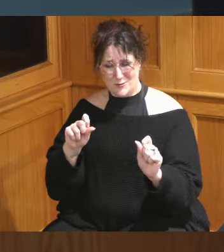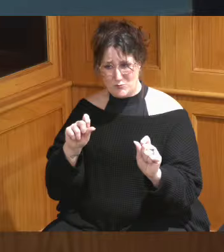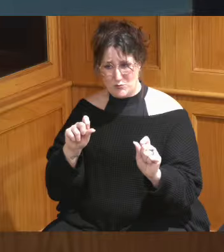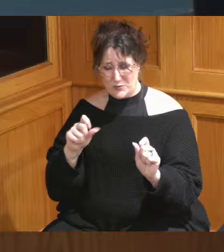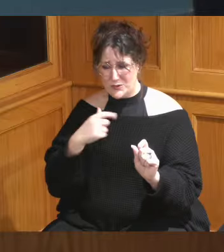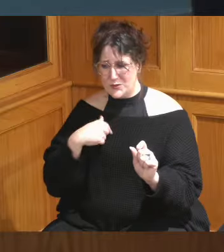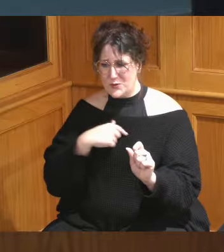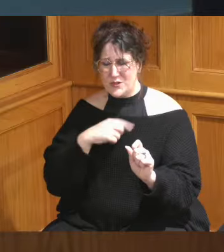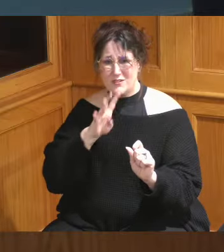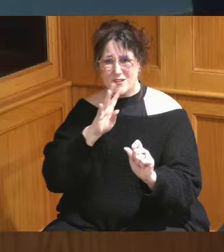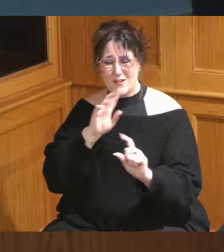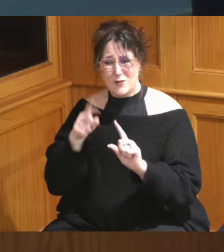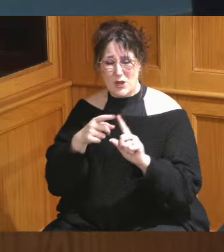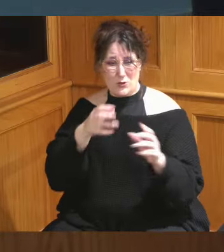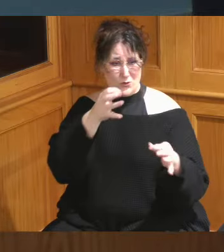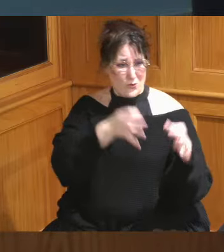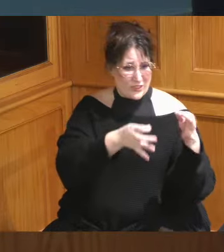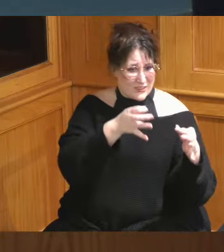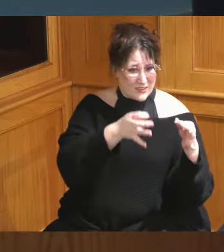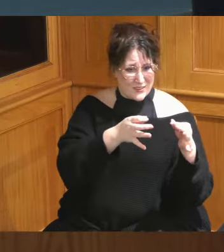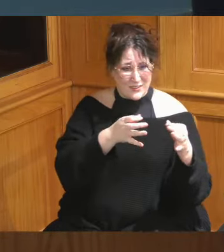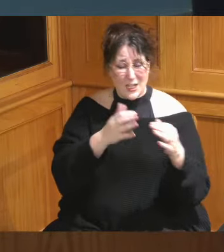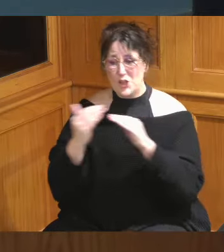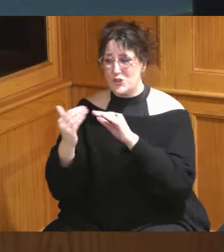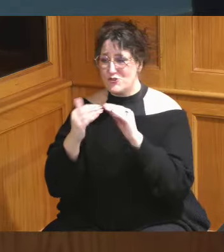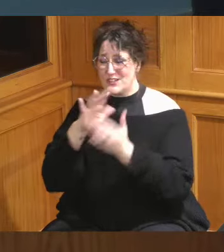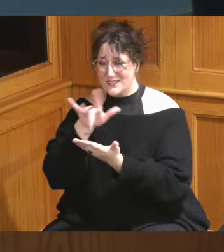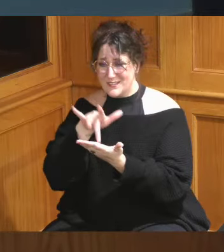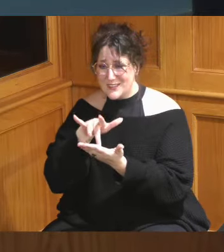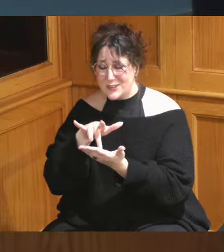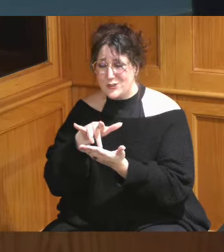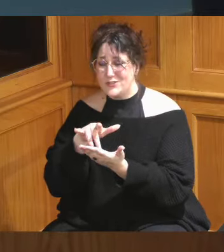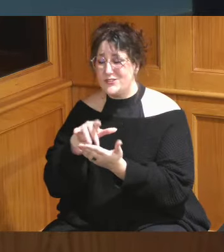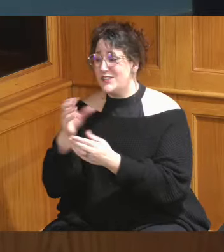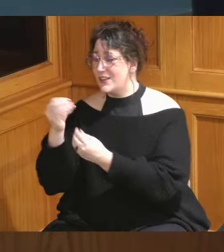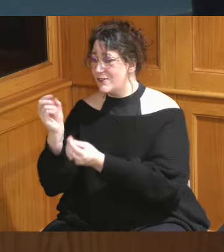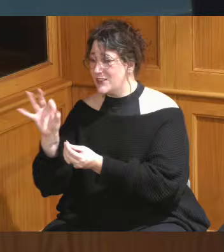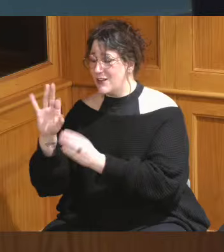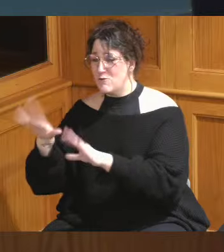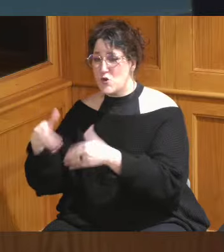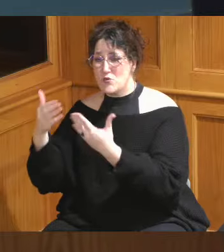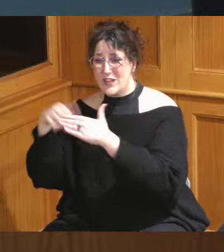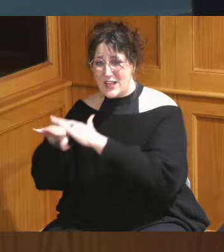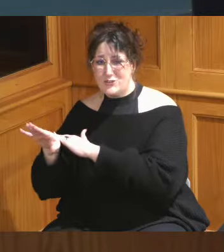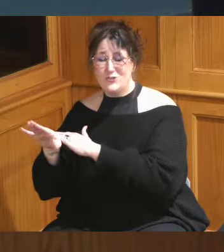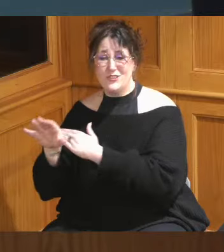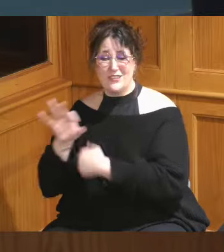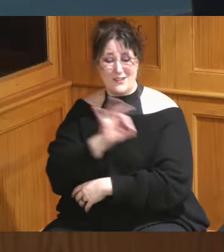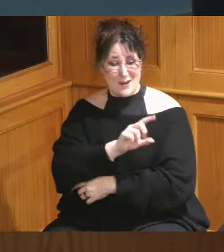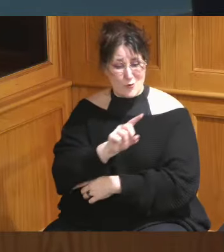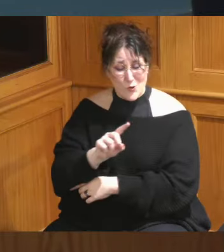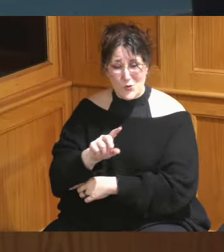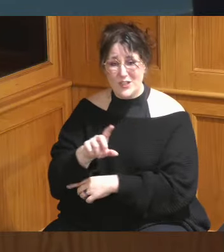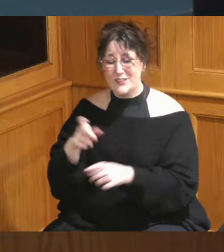talking about the courts, the justice center, the Office of re-entry, 911, emergency management,